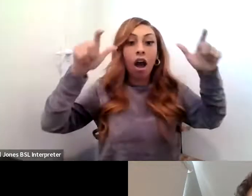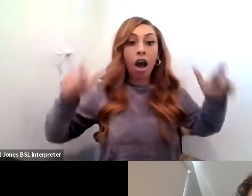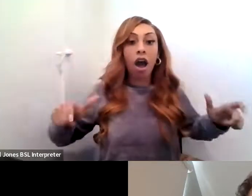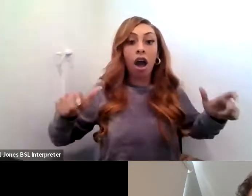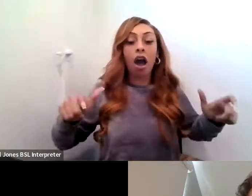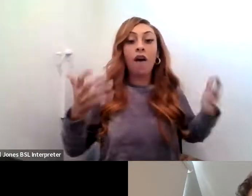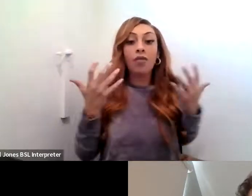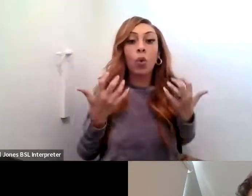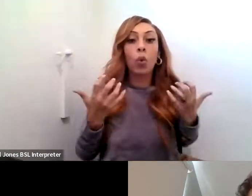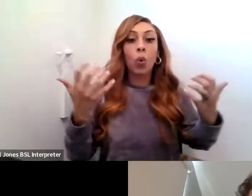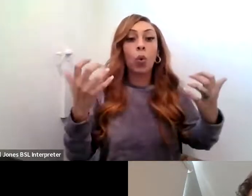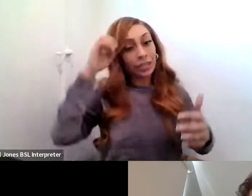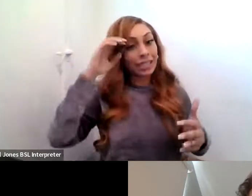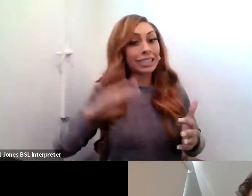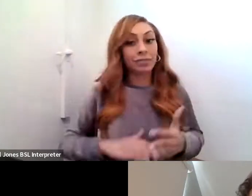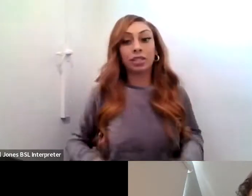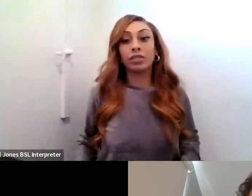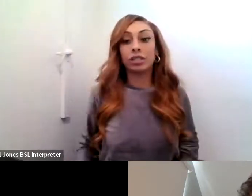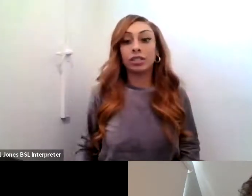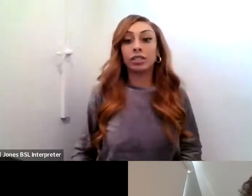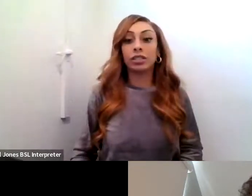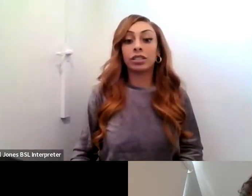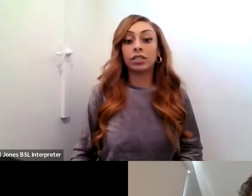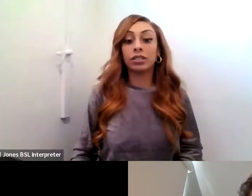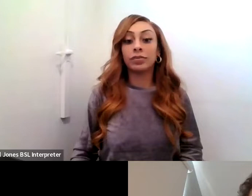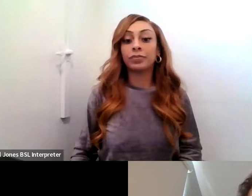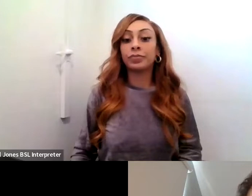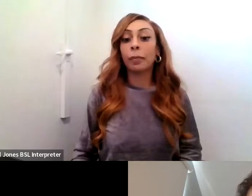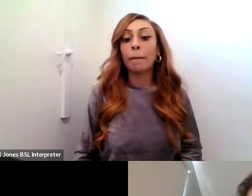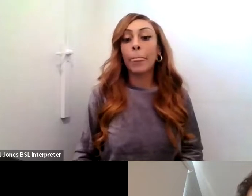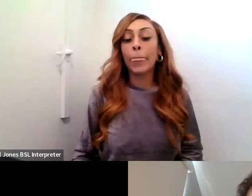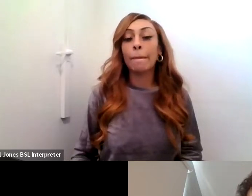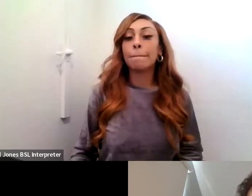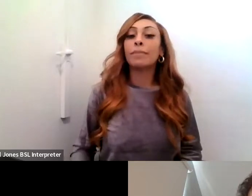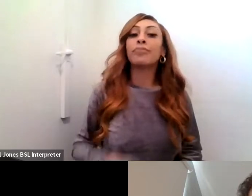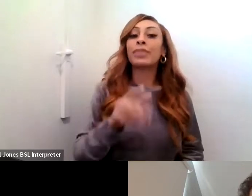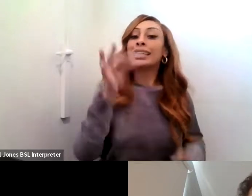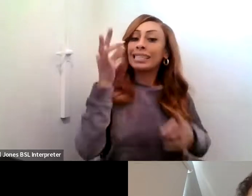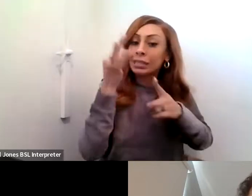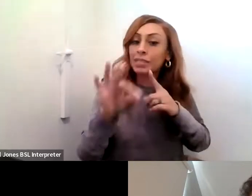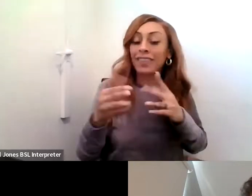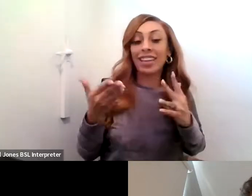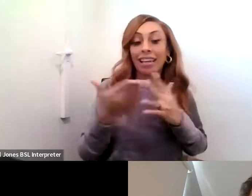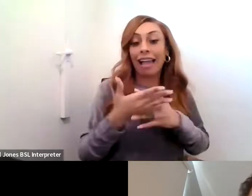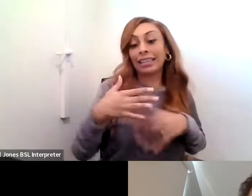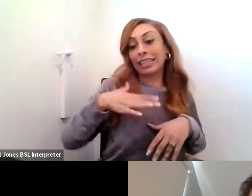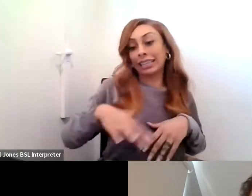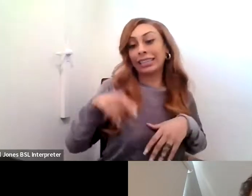but what does this have to do with accessibility? Users with specific access needs are likely to particularly benefit